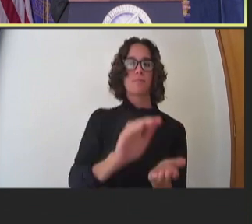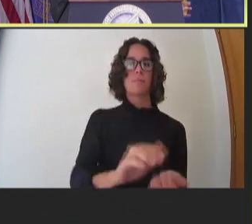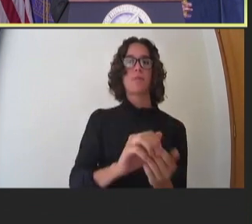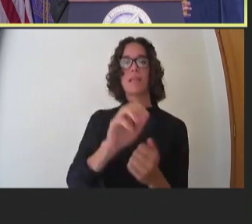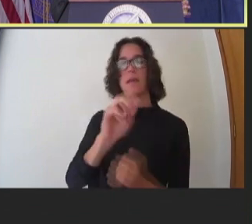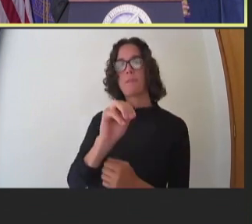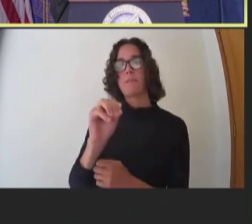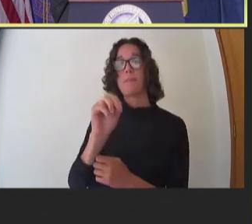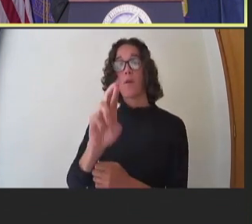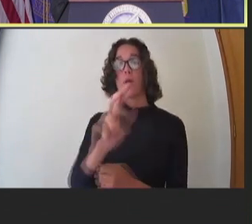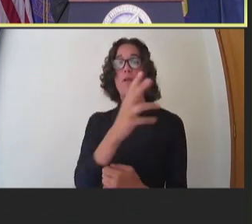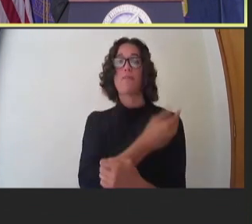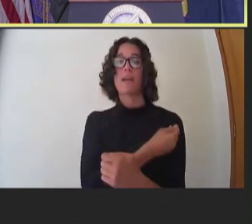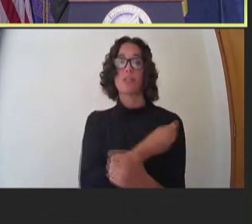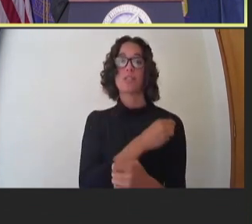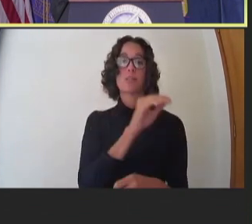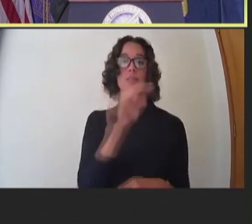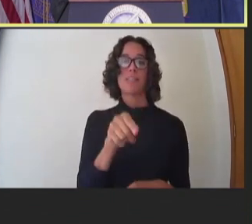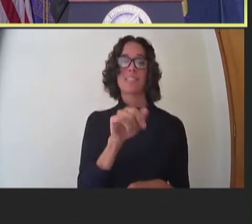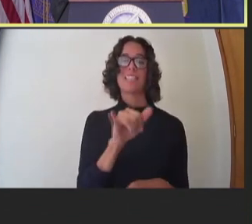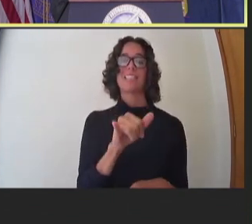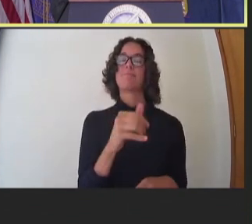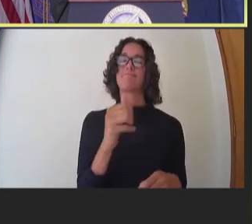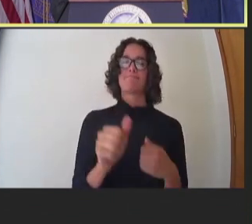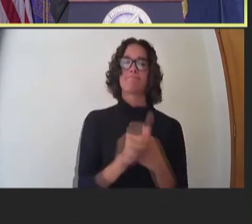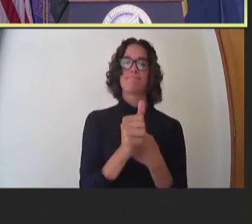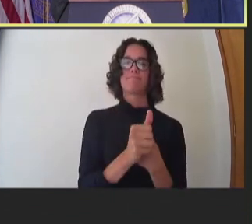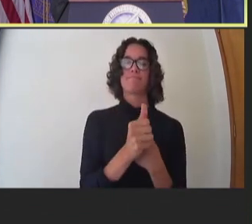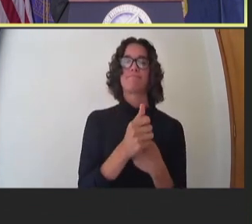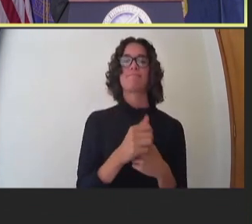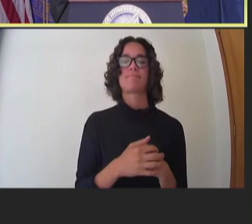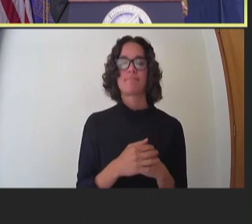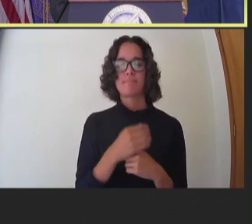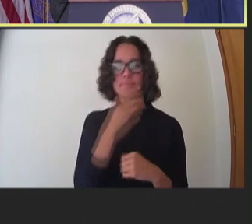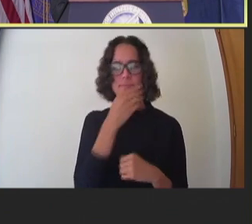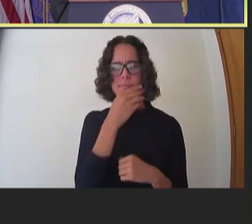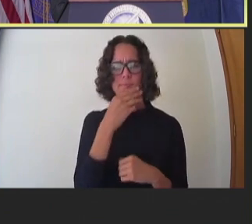In our final panel on cancer vaccine innovations, provided us with a brief,